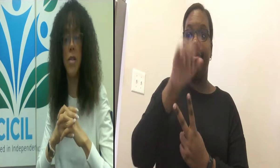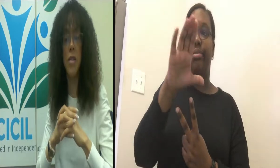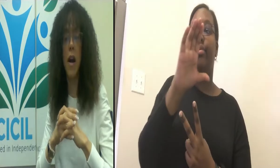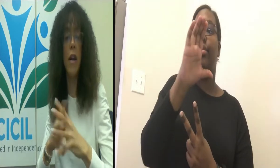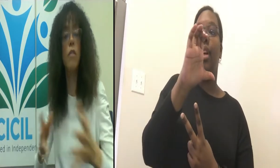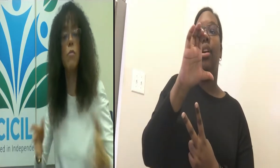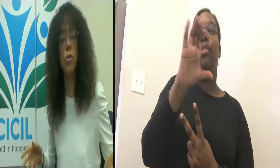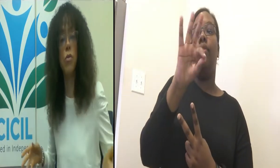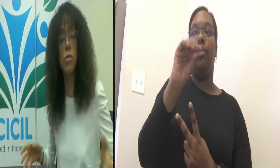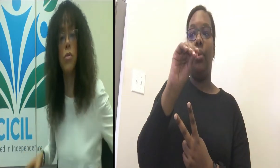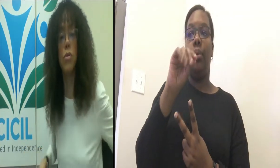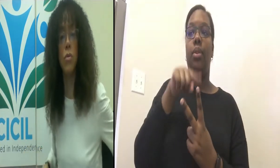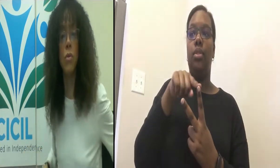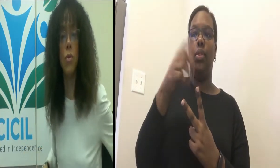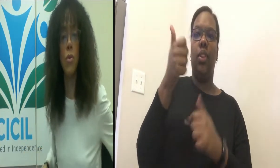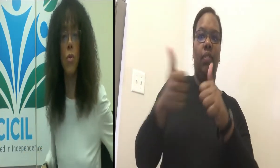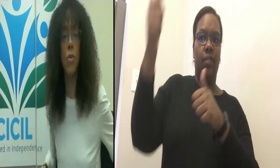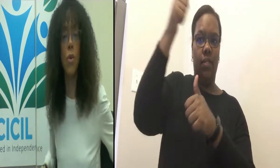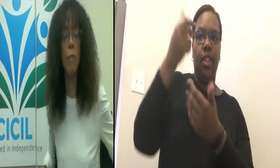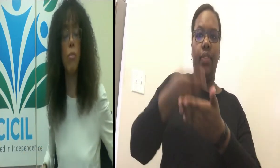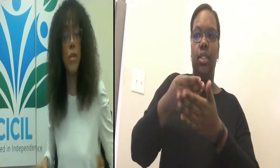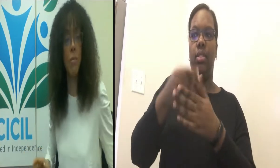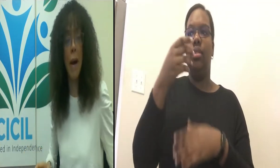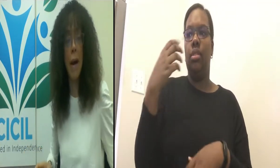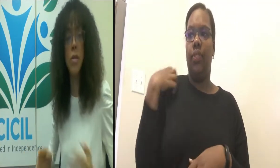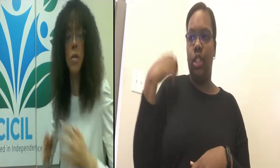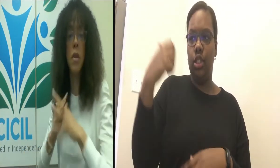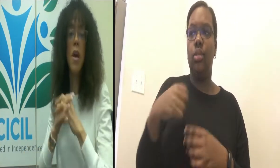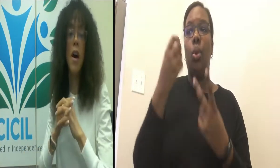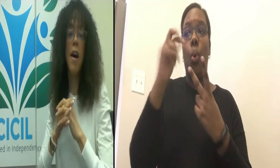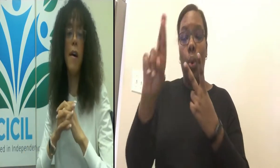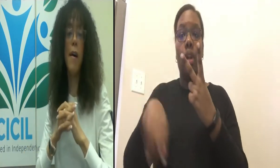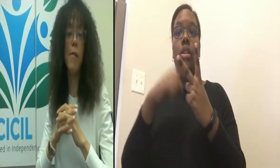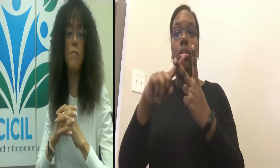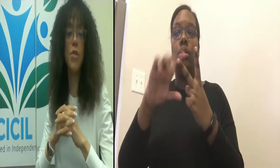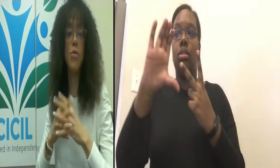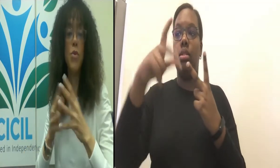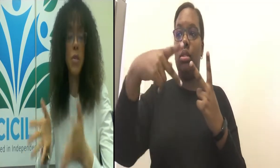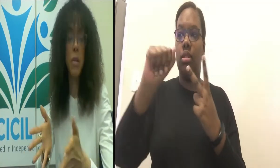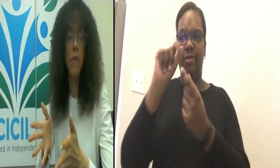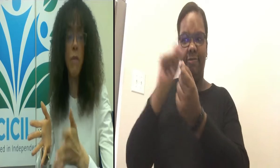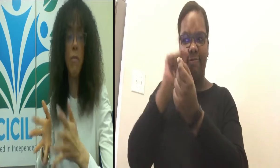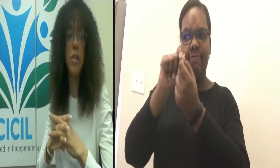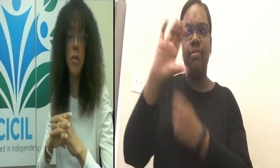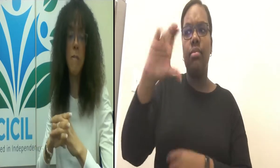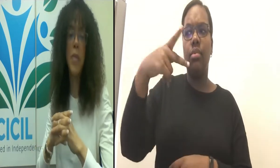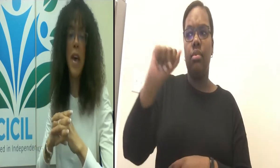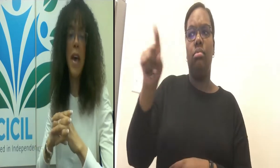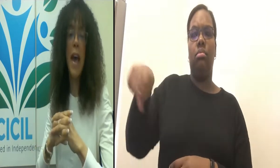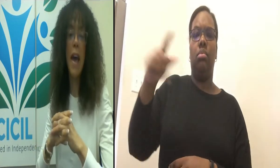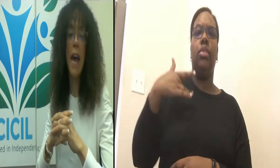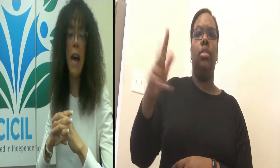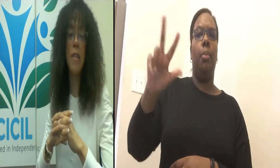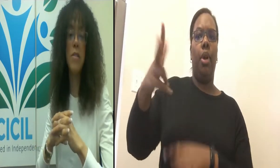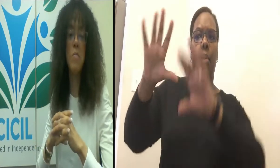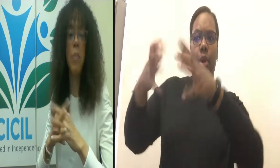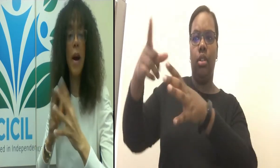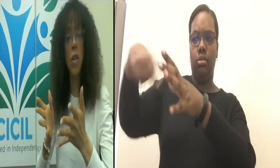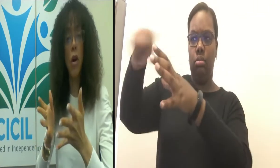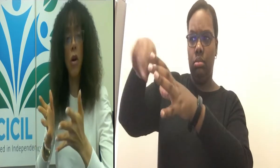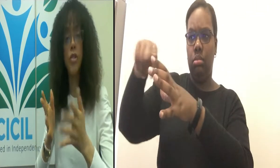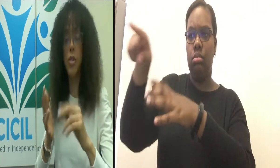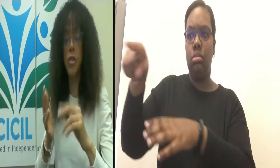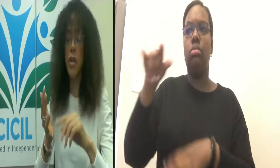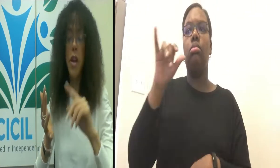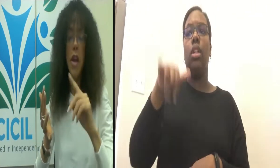nonprofit sector is actually a sector that is not immune to implicit bias, to